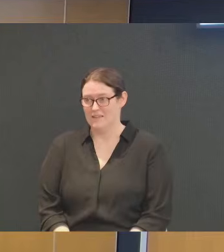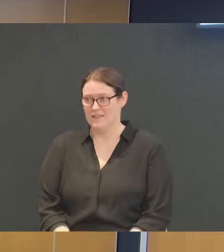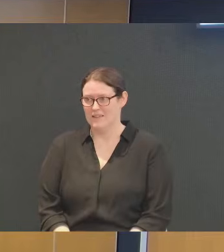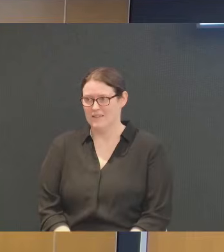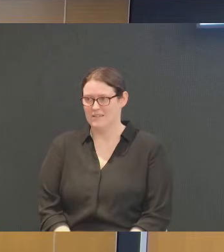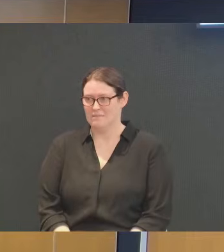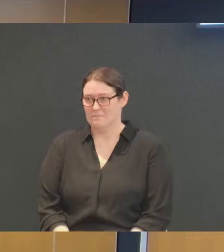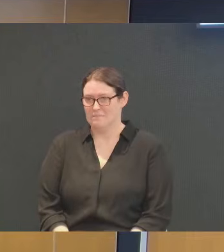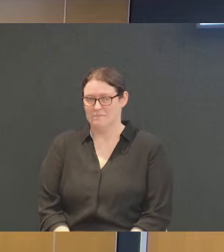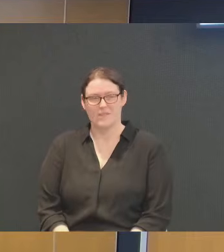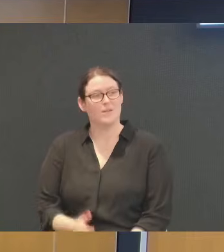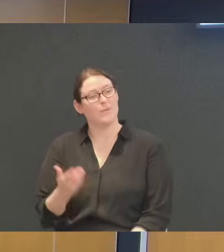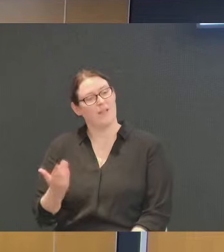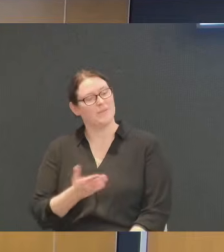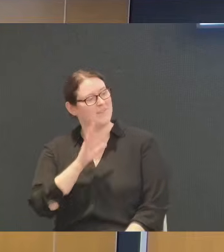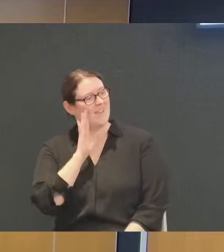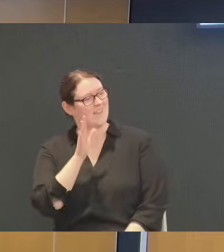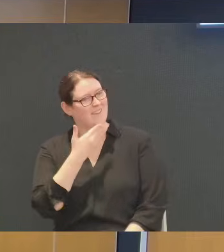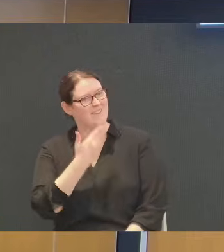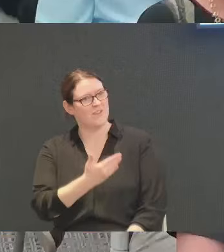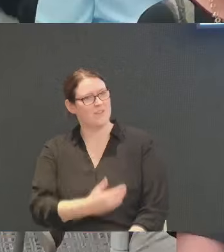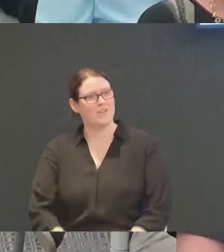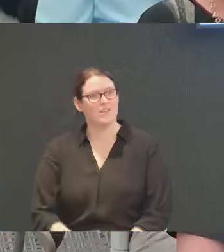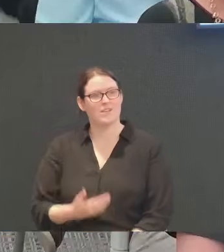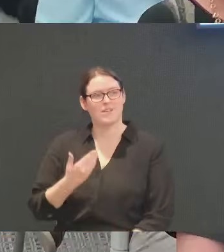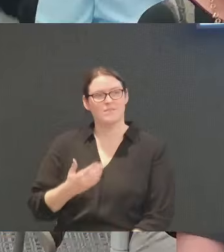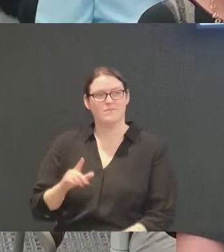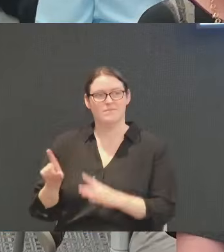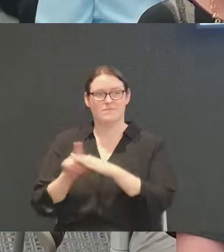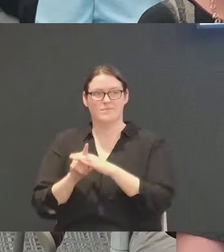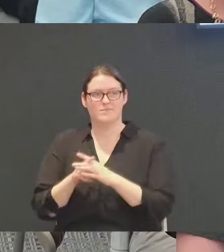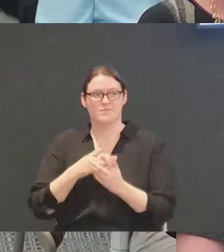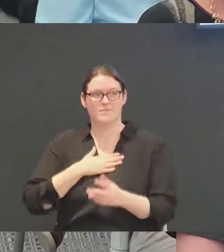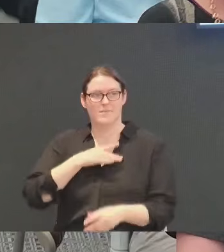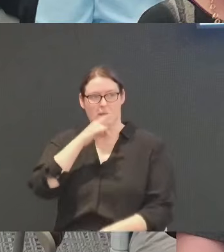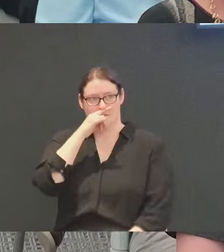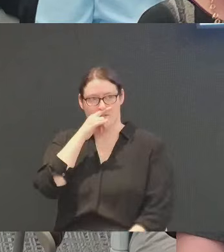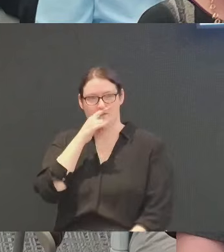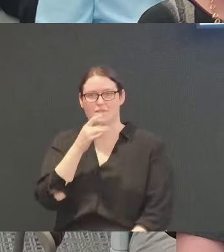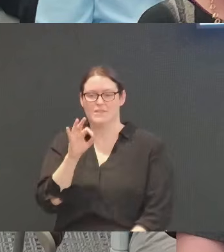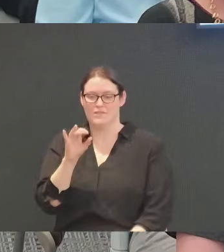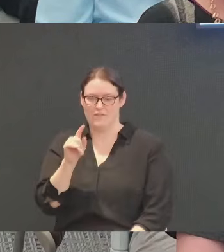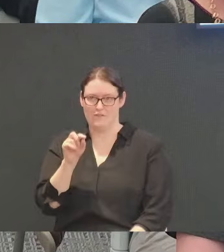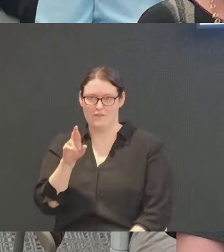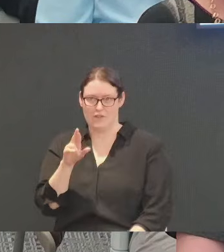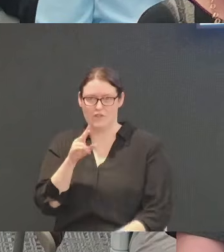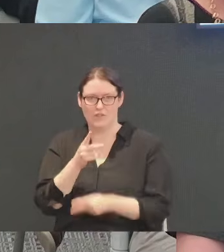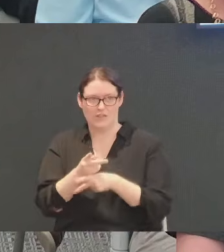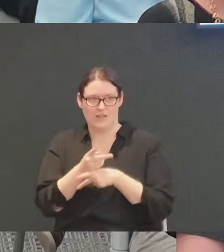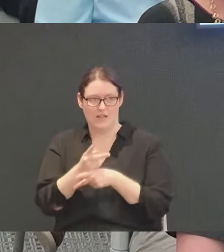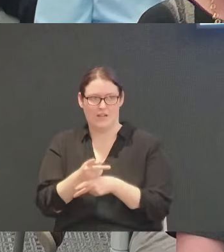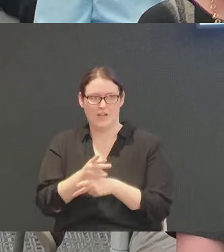Welcome. Hi. Thank you. Um, I'm here because my kid is in foster care and I've never ever